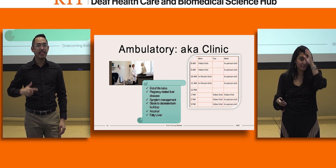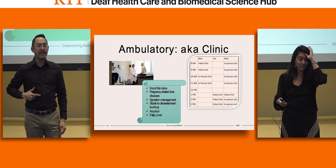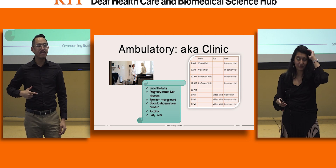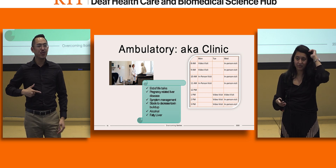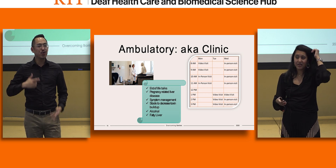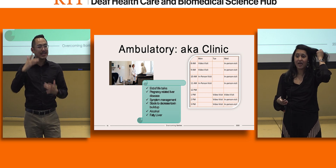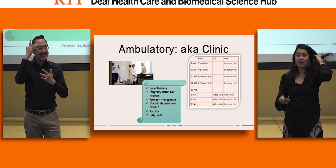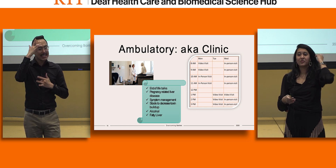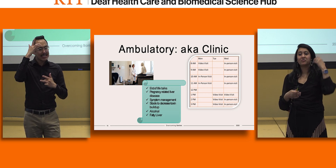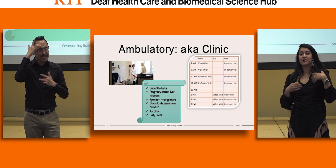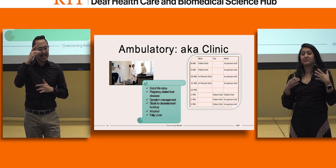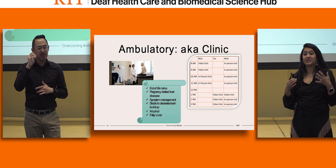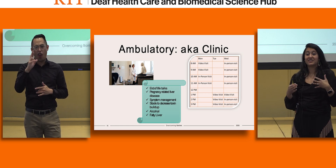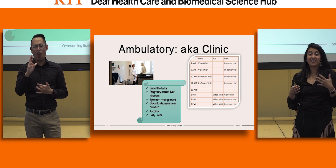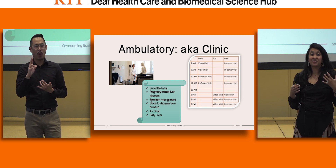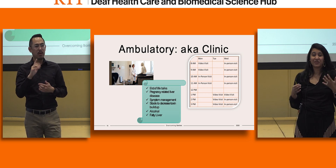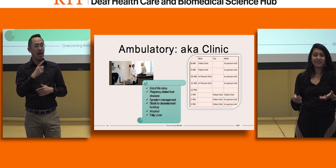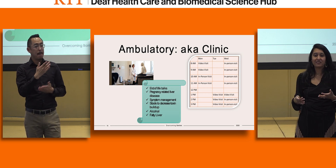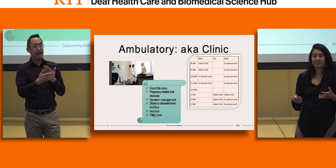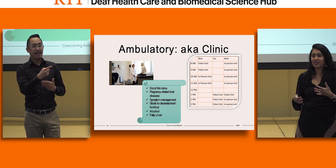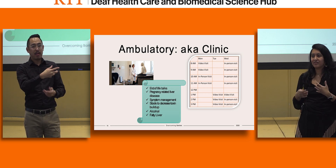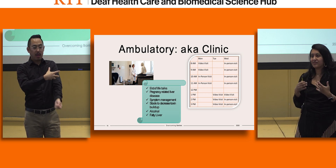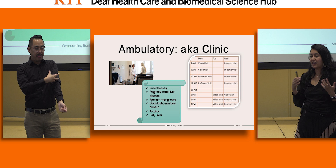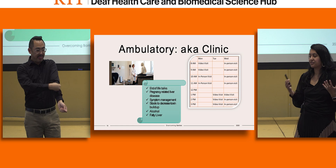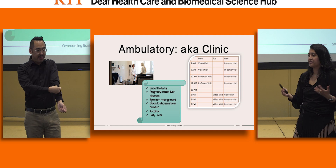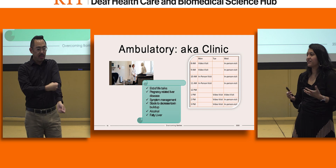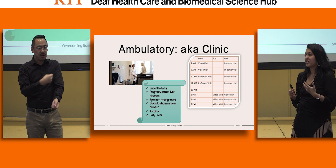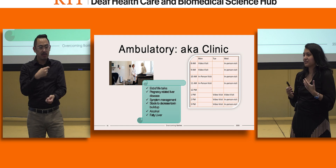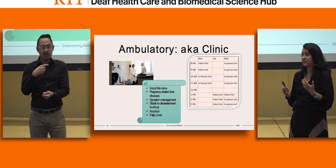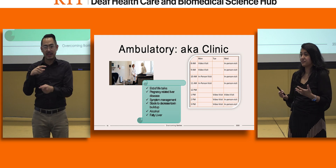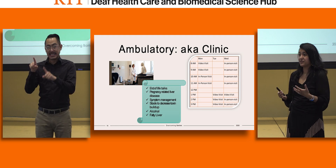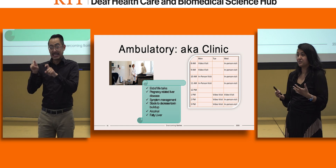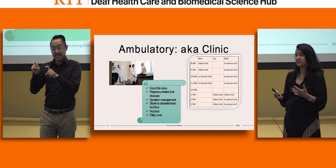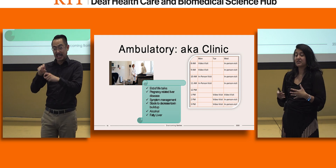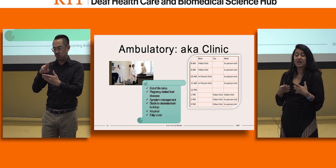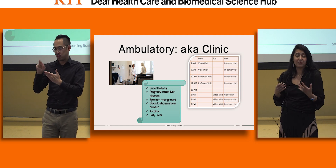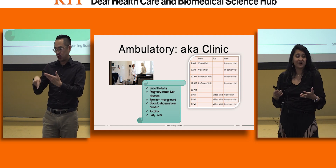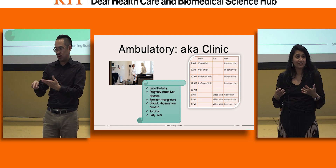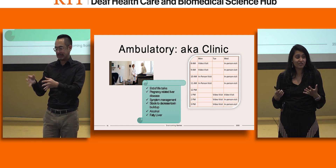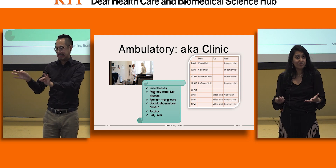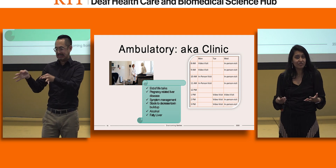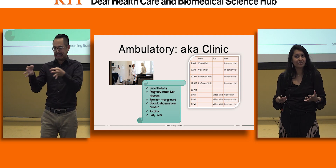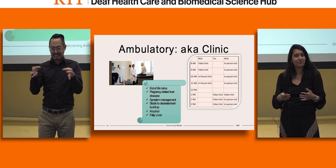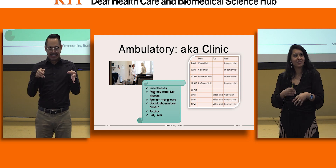so, abnormal liver tests because of extra fat in the liver, which can happen usually when they have